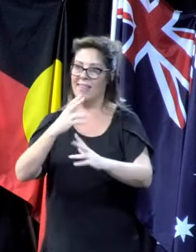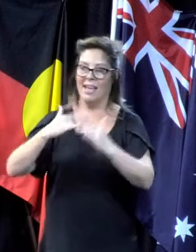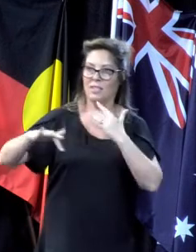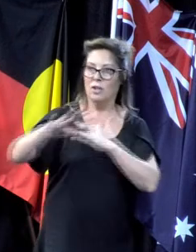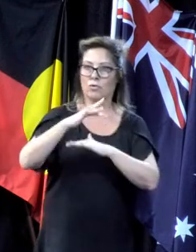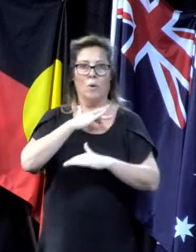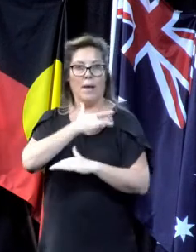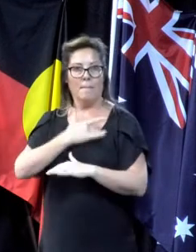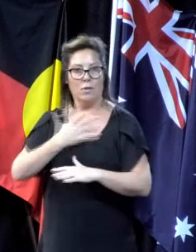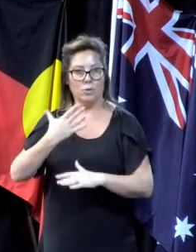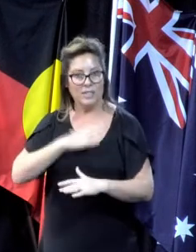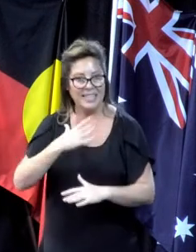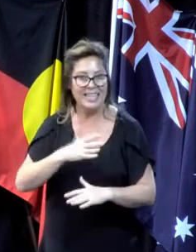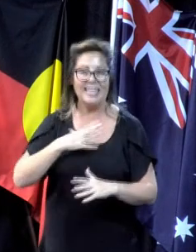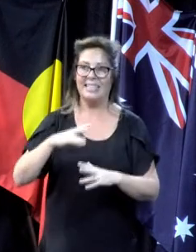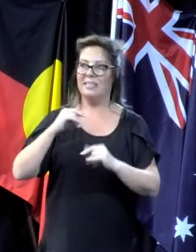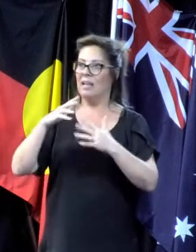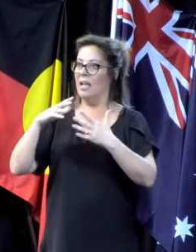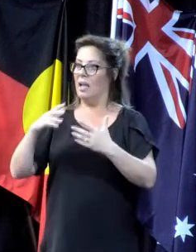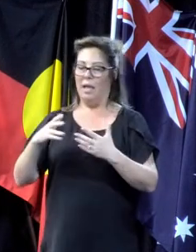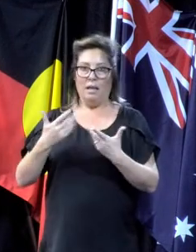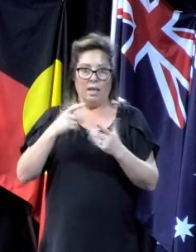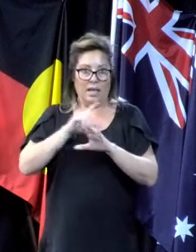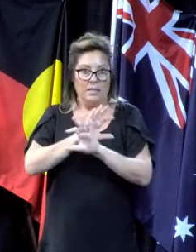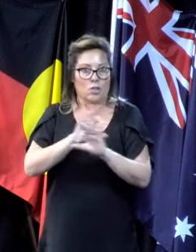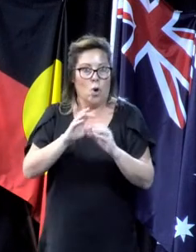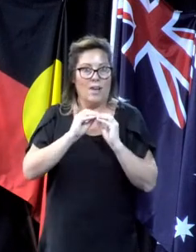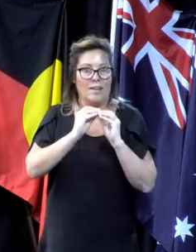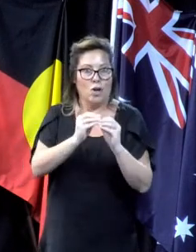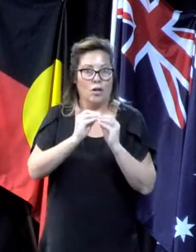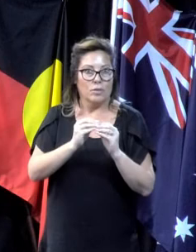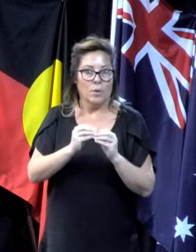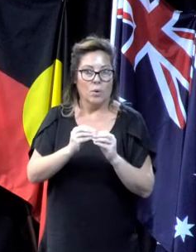and it’s non-negotiable, the expectation we put on our teachers to provide those